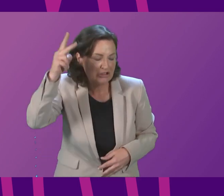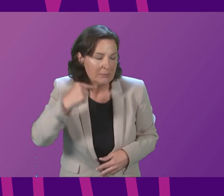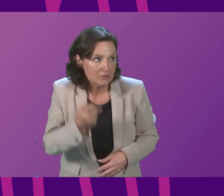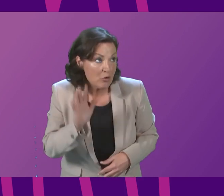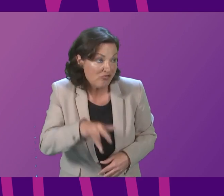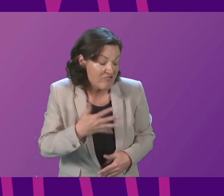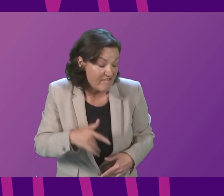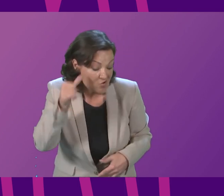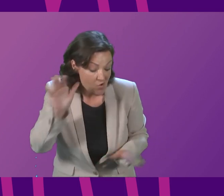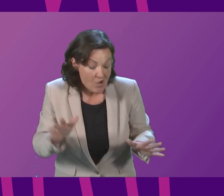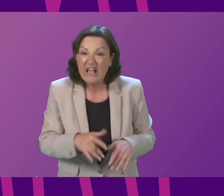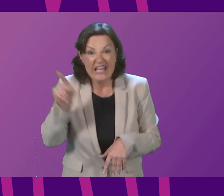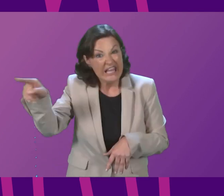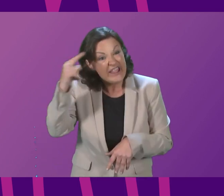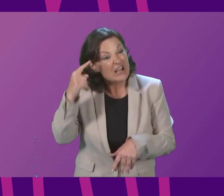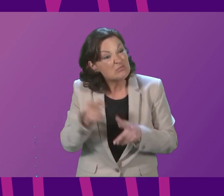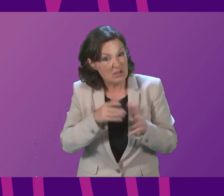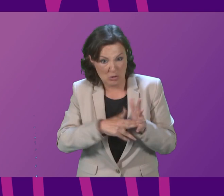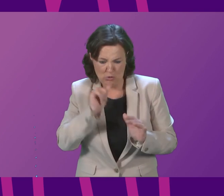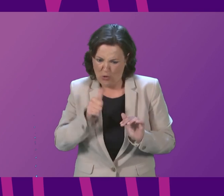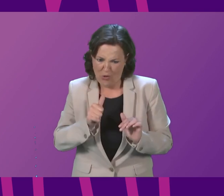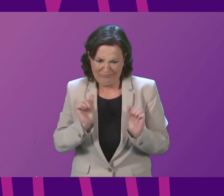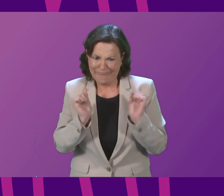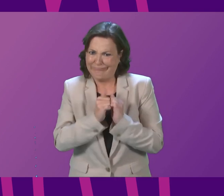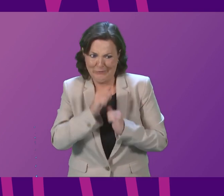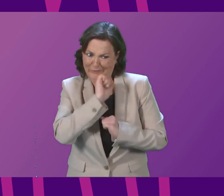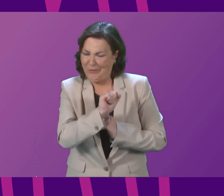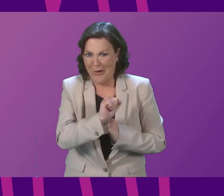is fit for office.